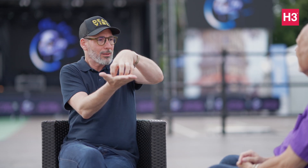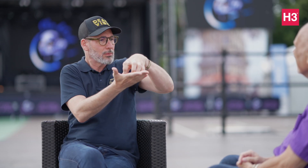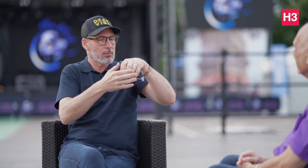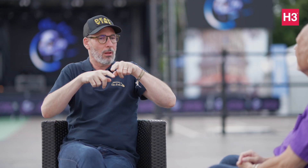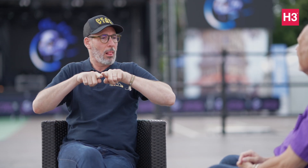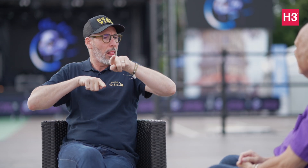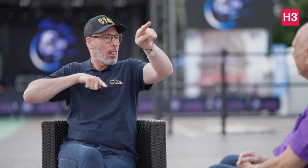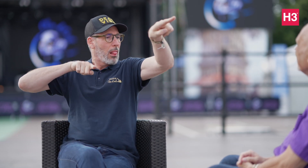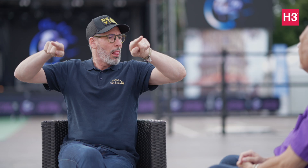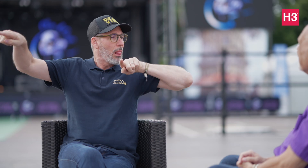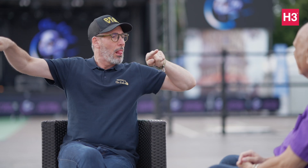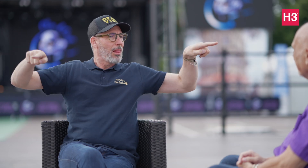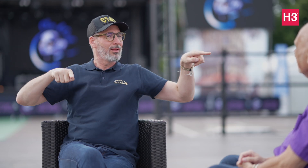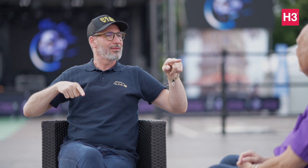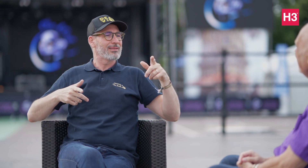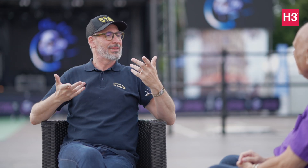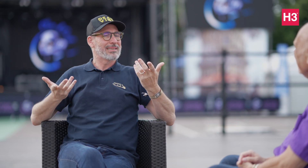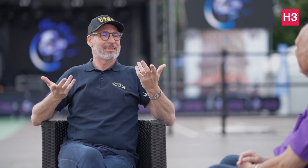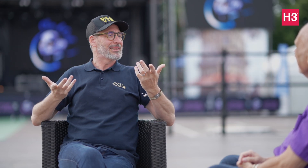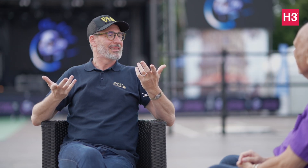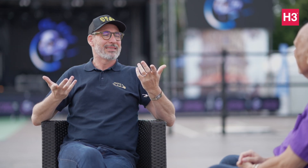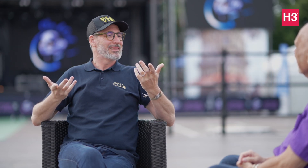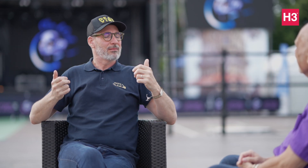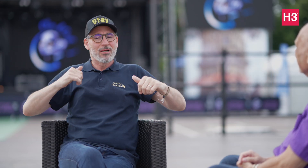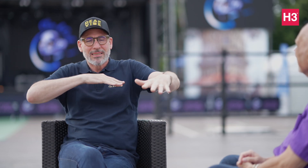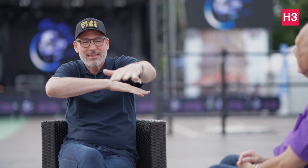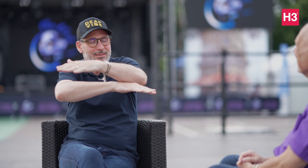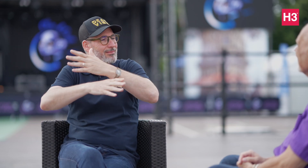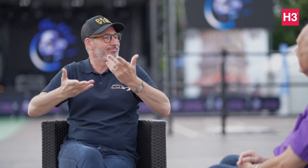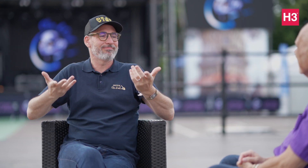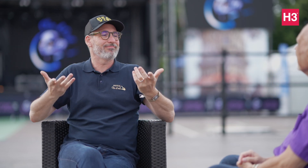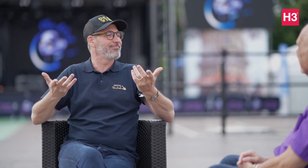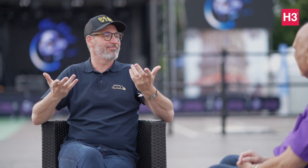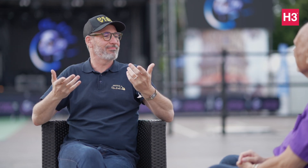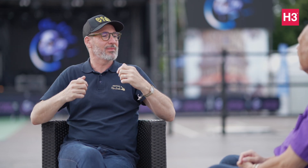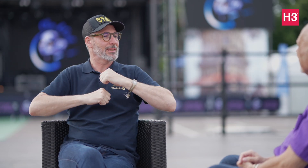venues are often spread out. Here in Reims, we have plenty of space,